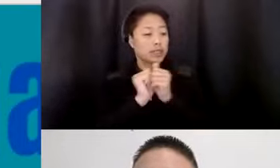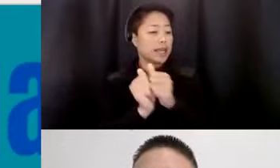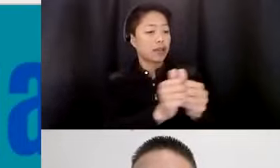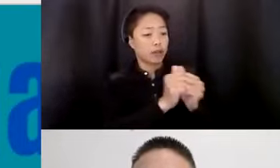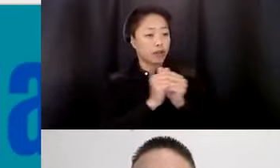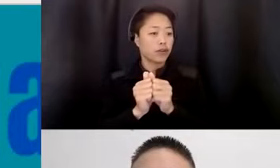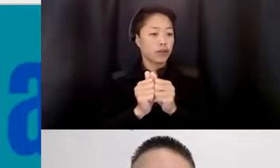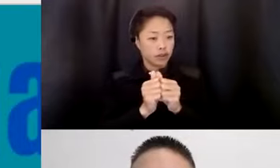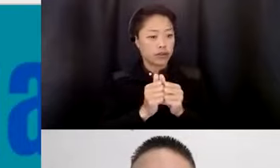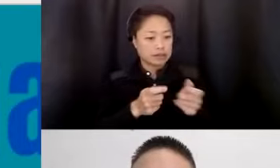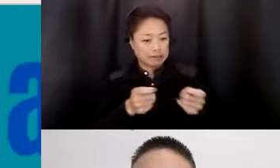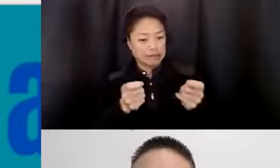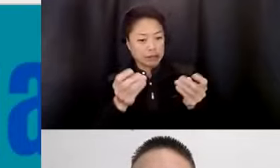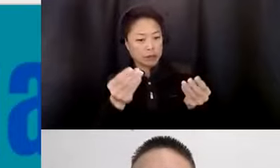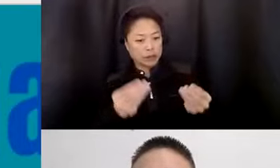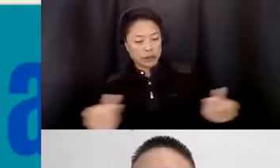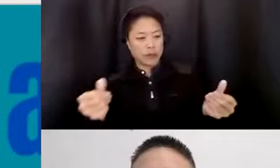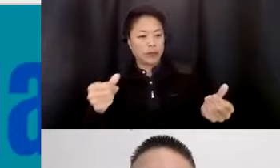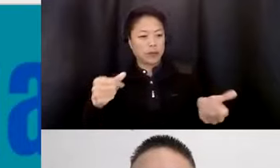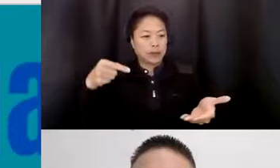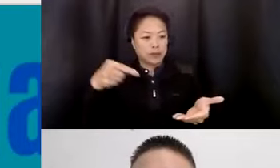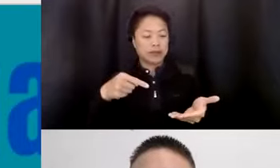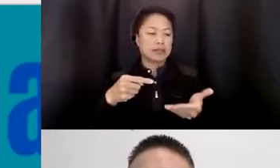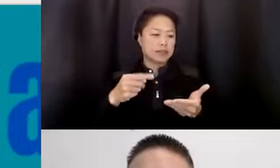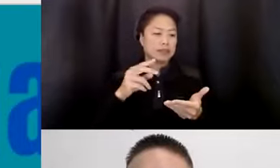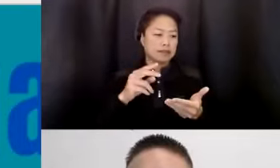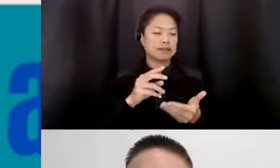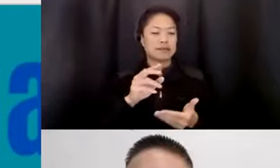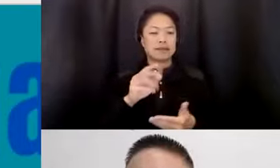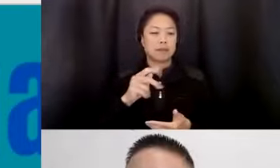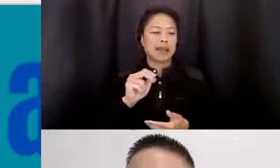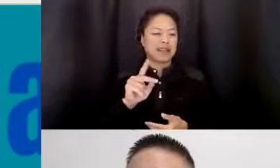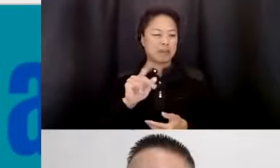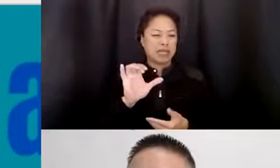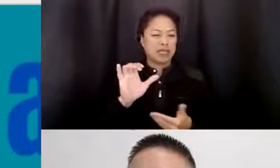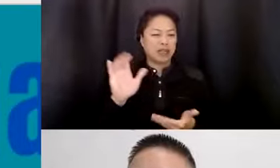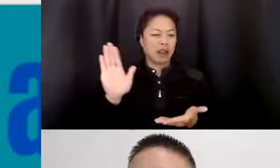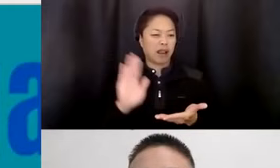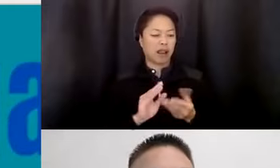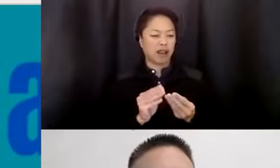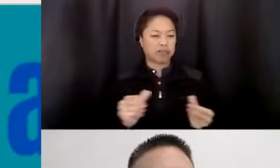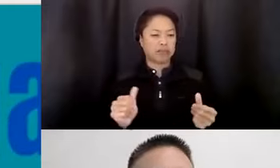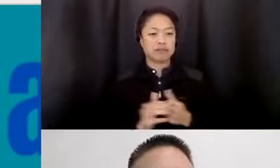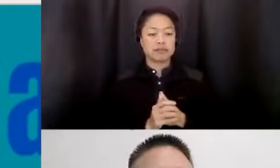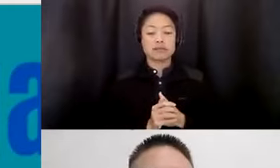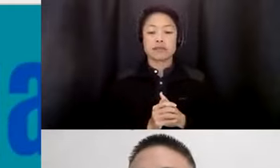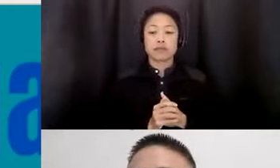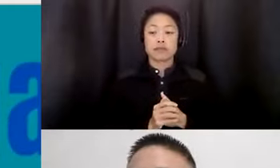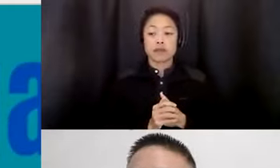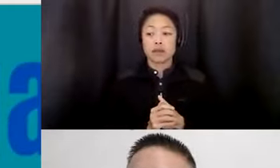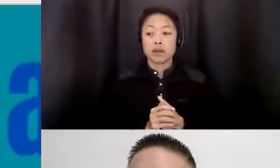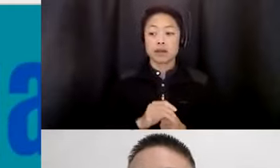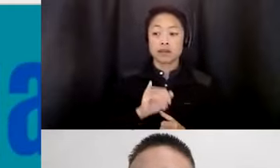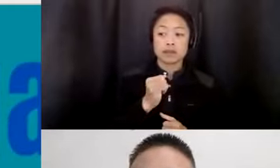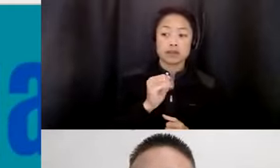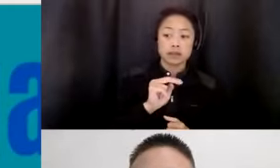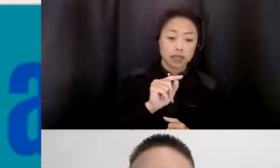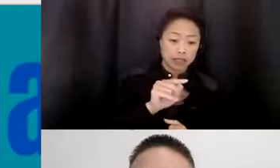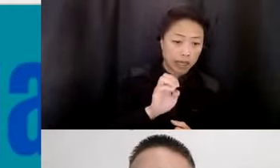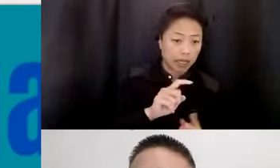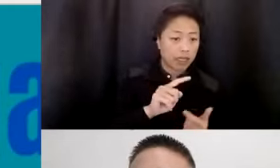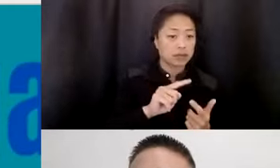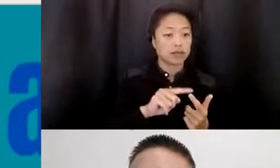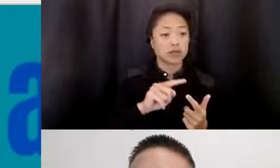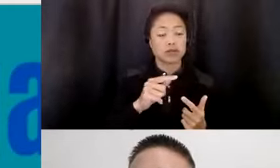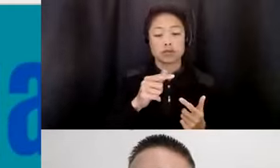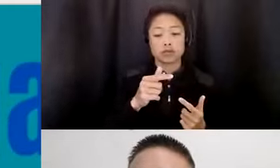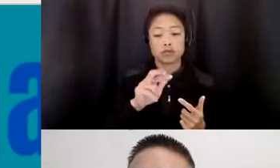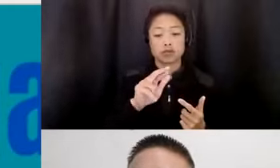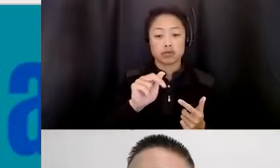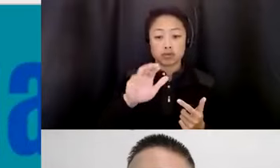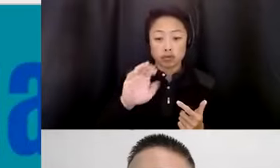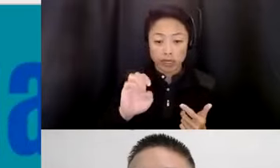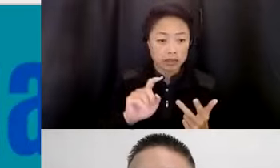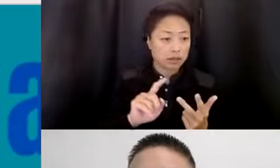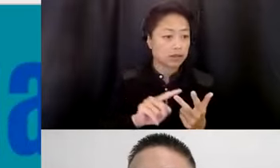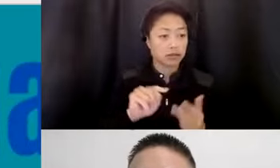With that being said, Janette, or Tracy, or Grace–would anyone like to take over